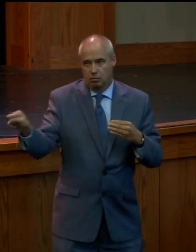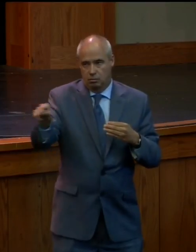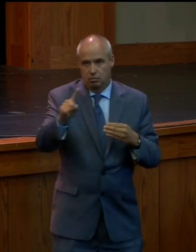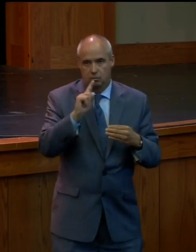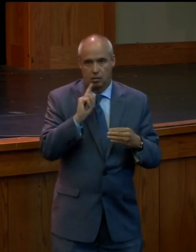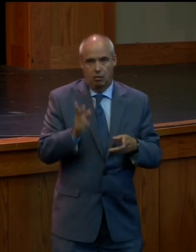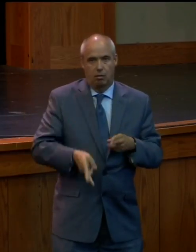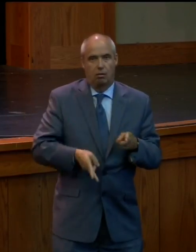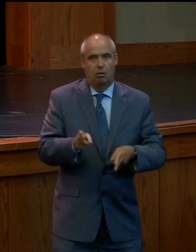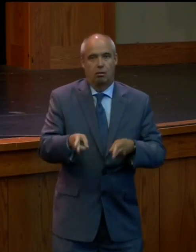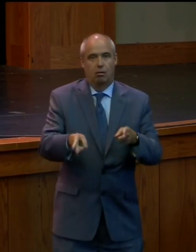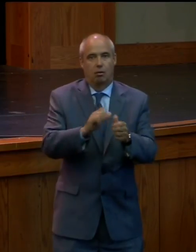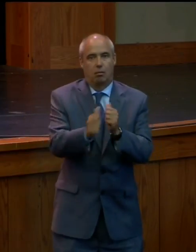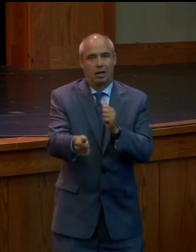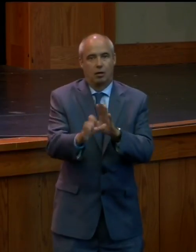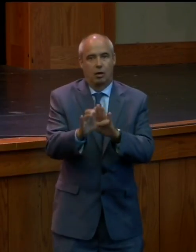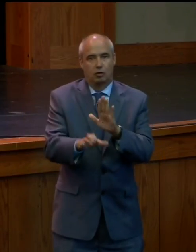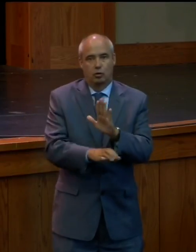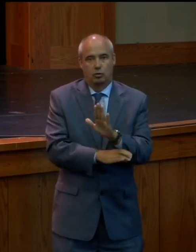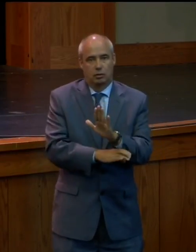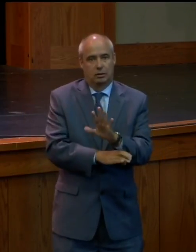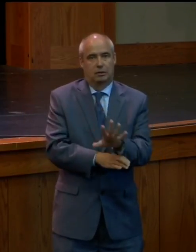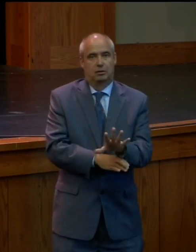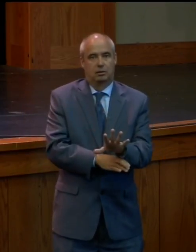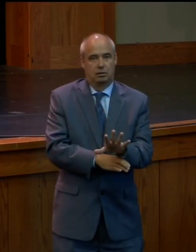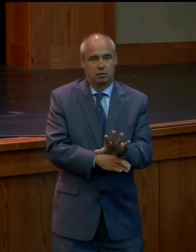TO PASS THE CONSTITUTION.